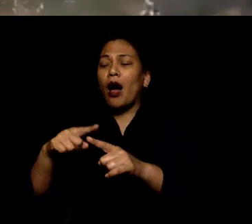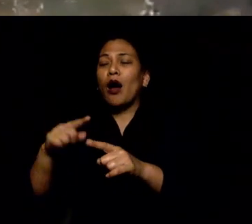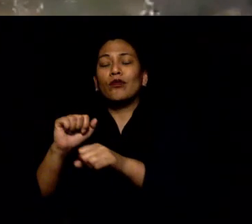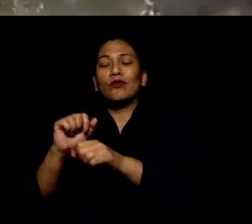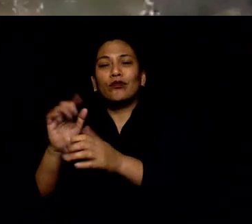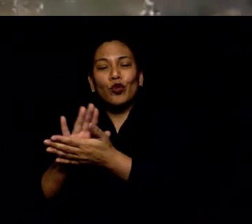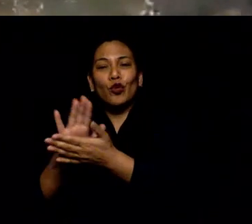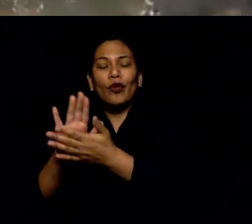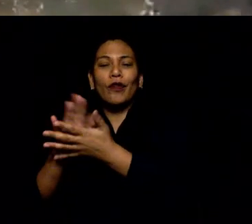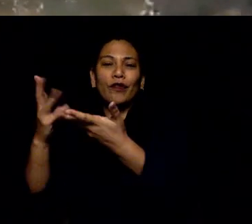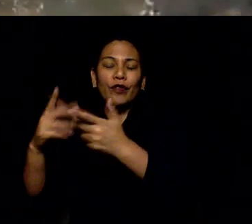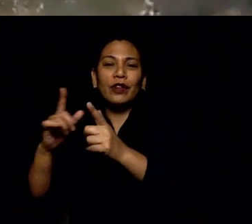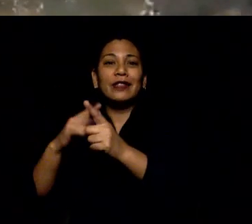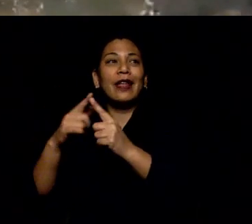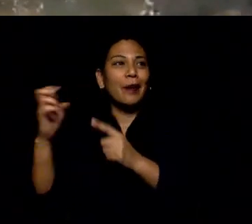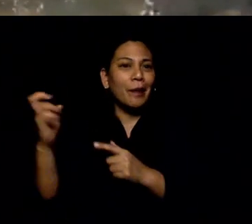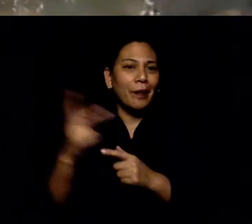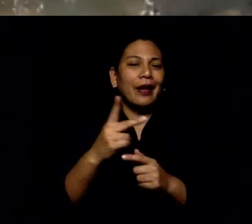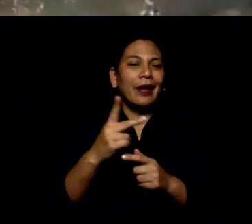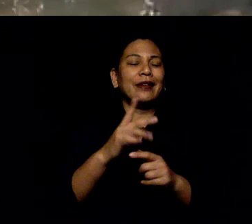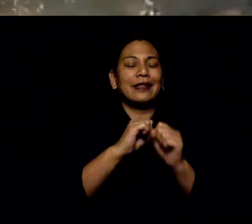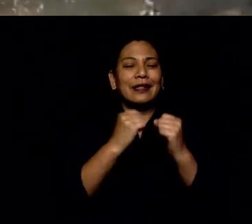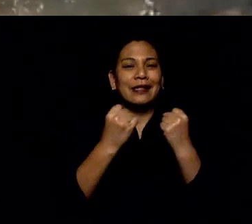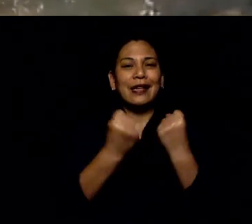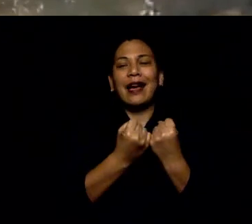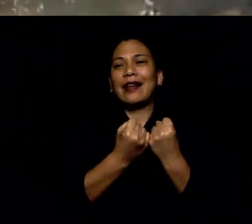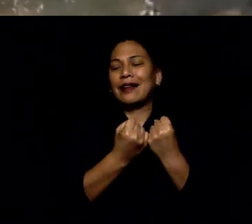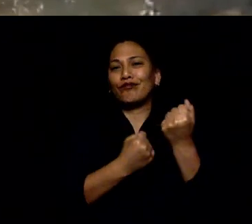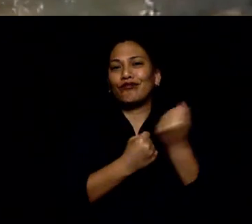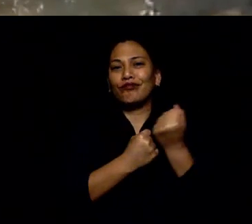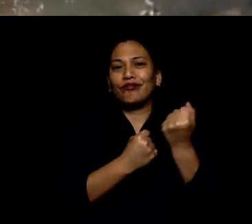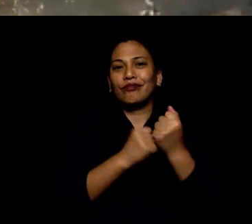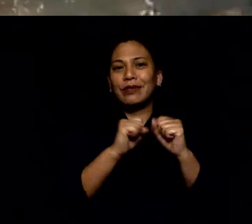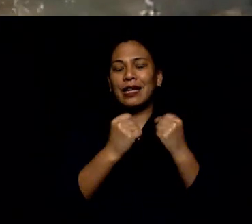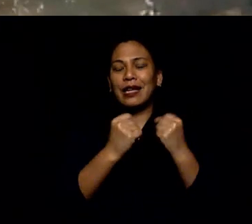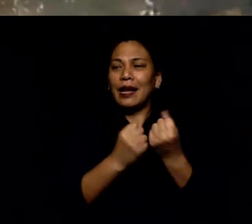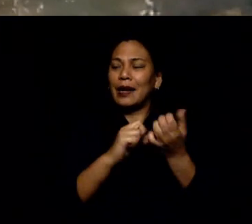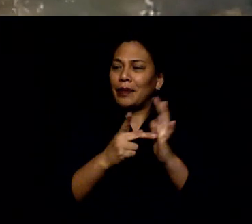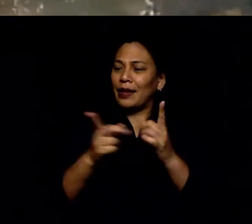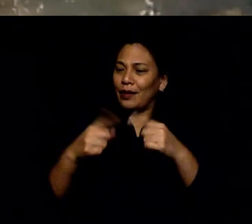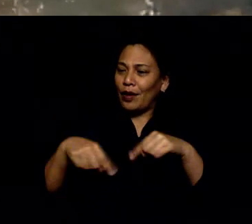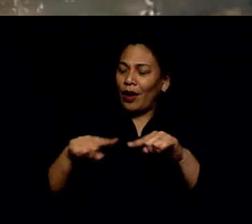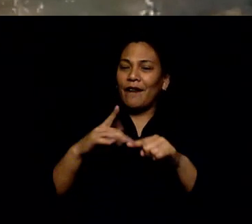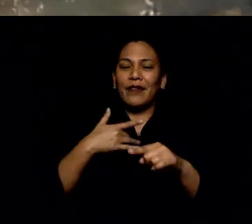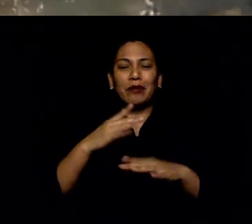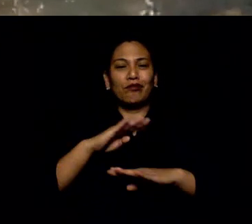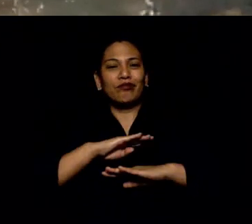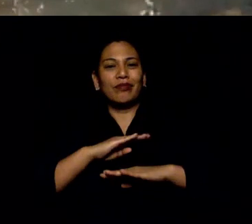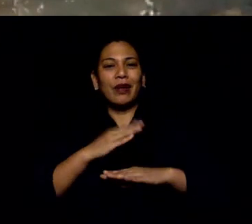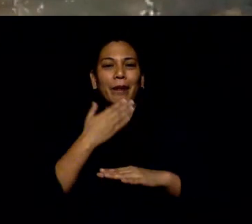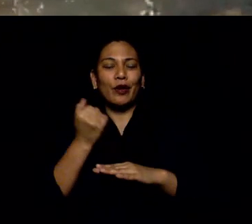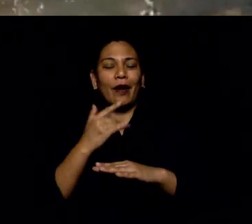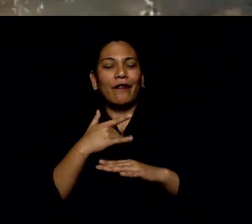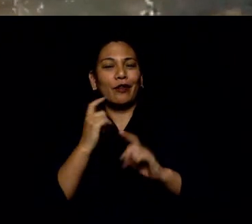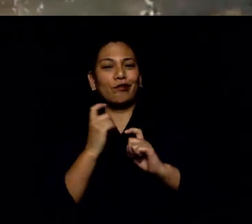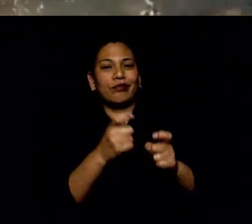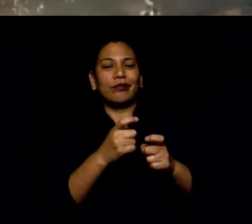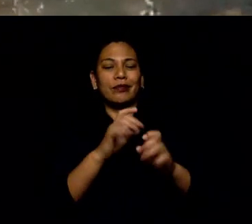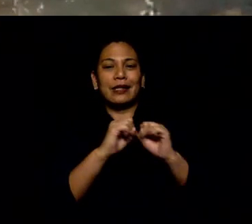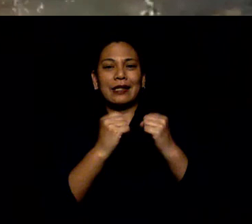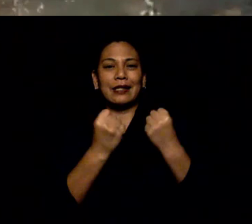society and in a way that makes them feel more fulfilled and contributes.